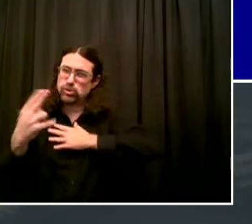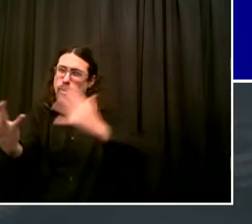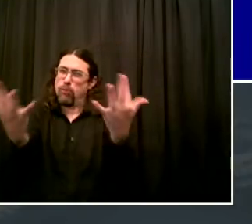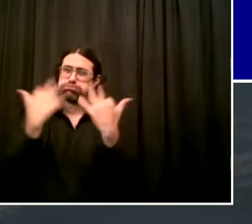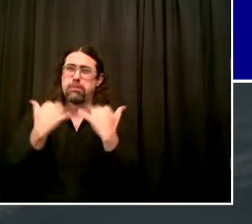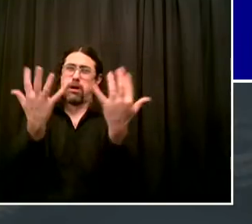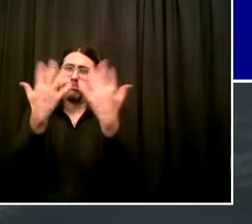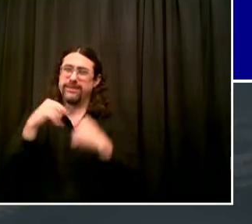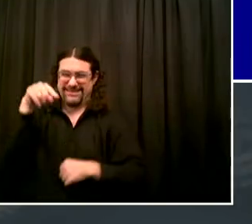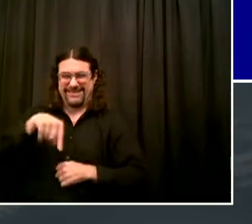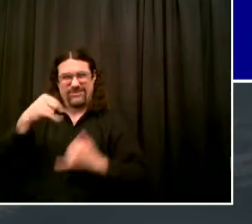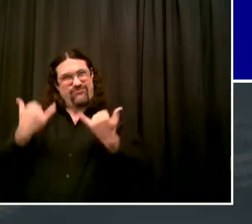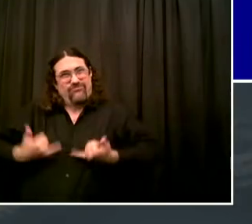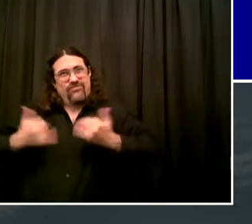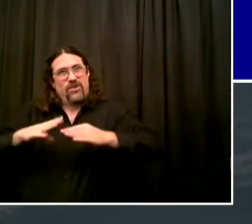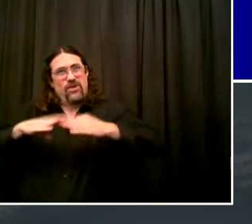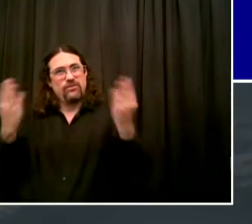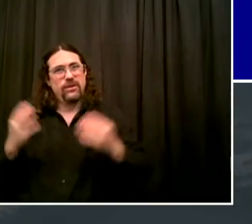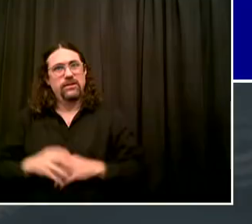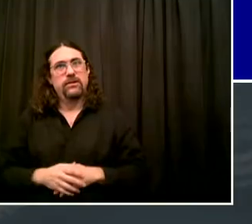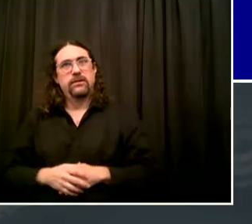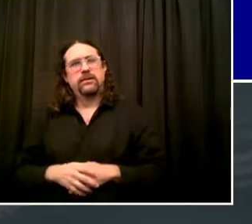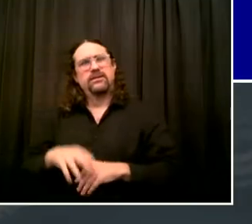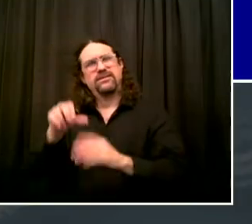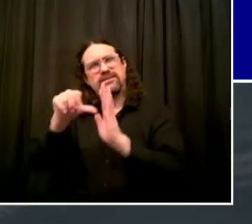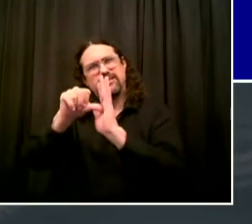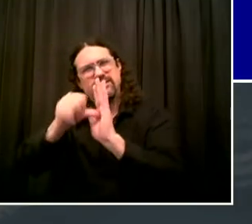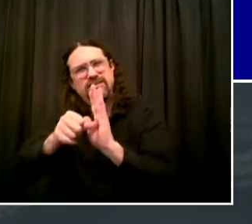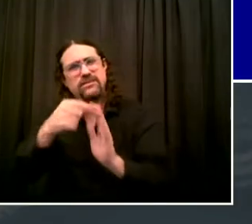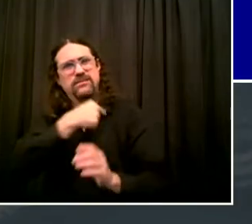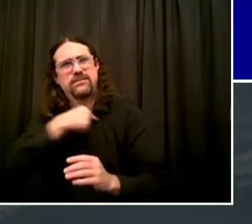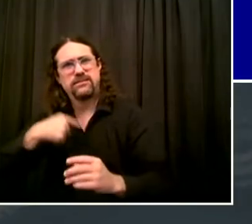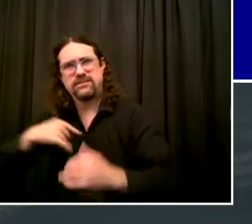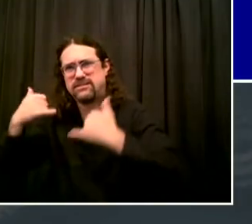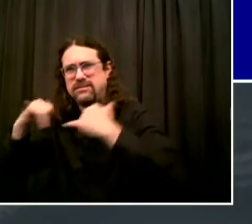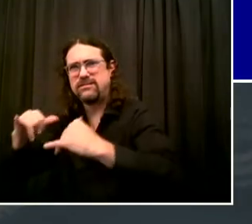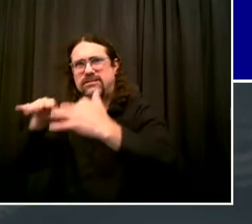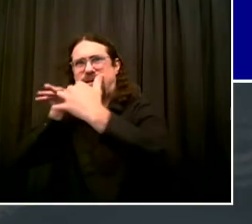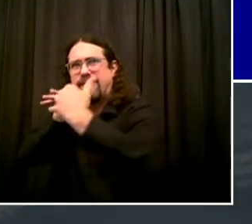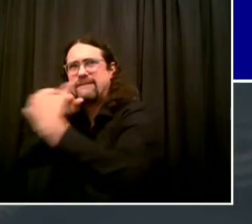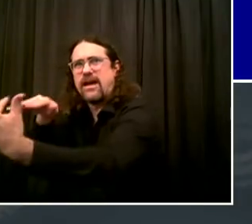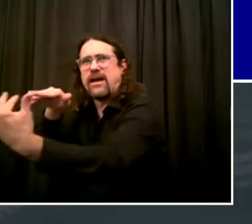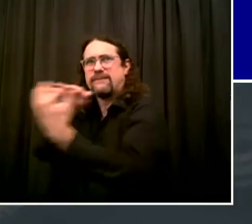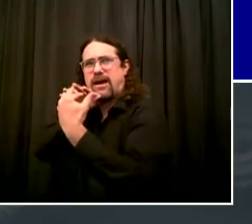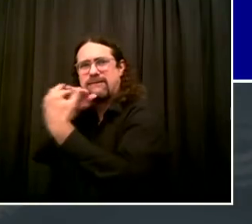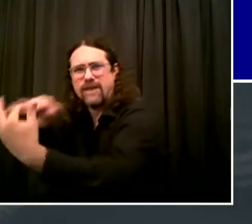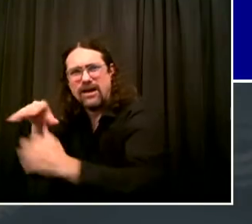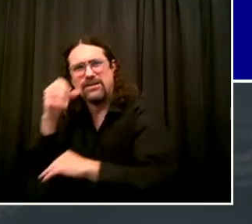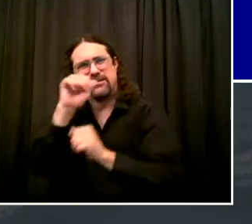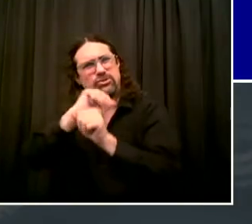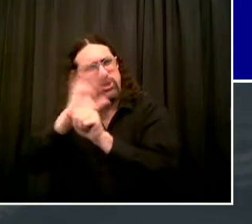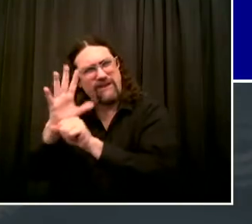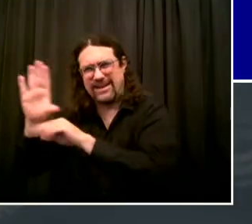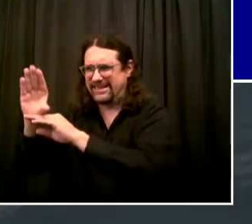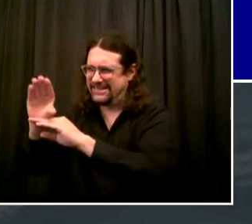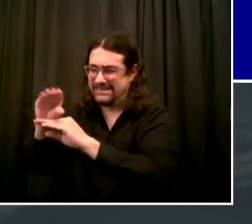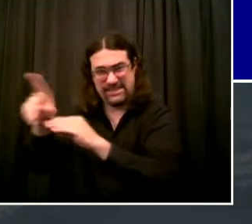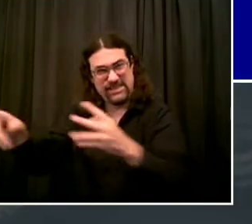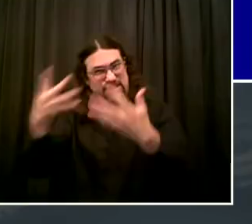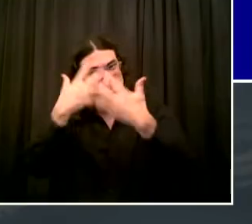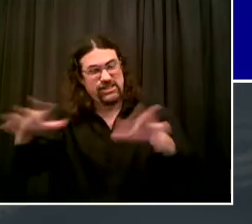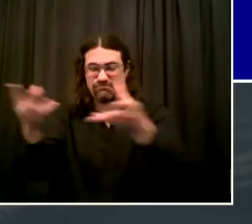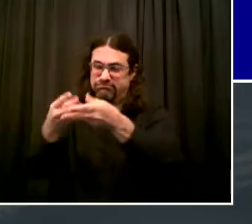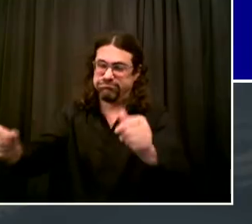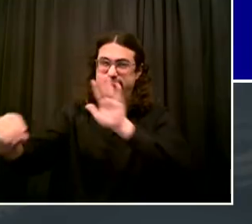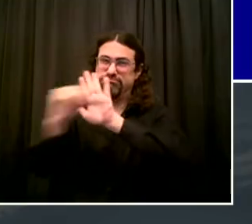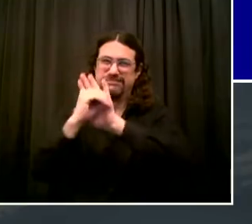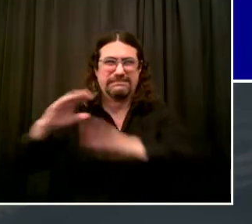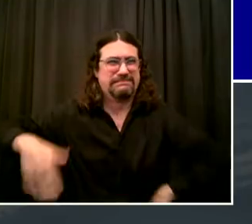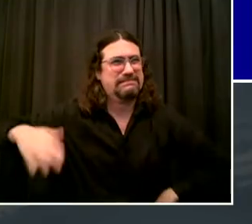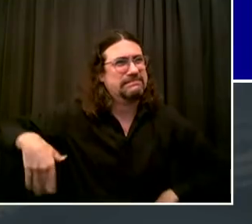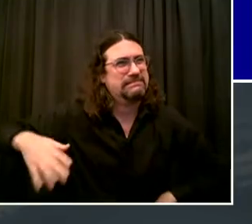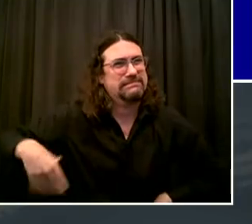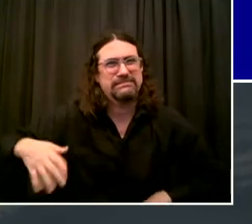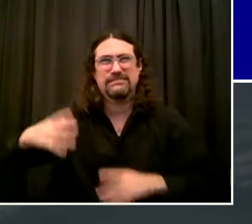TO BUT IT WILL